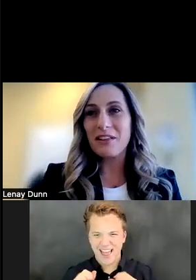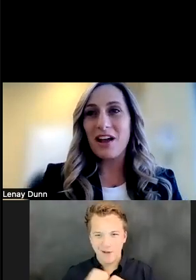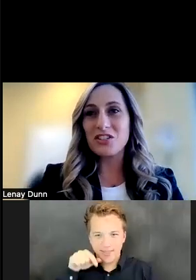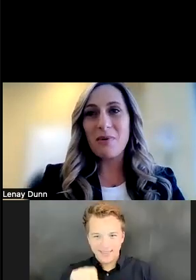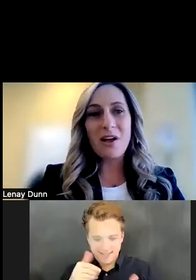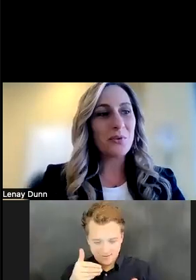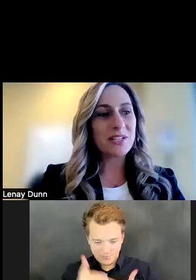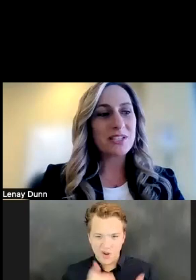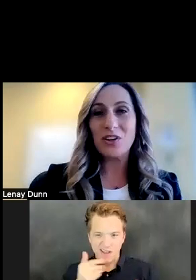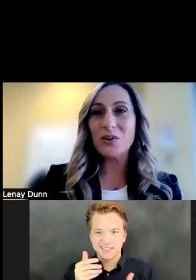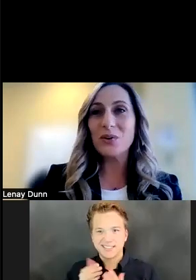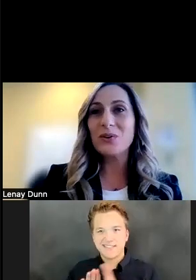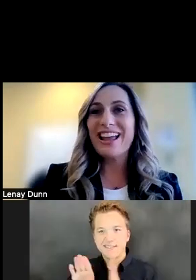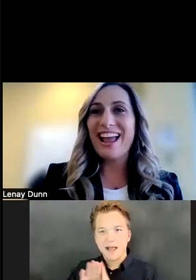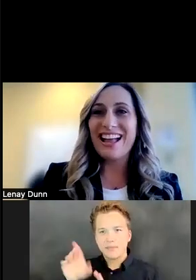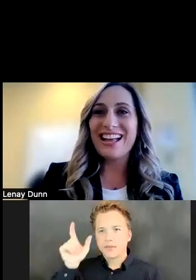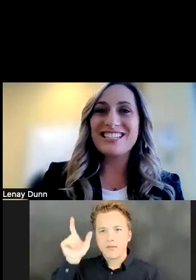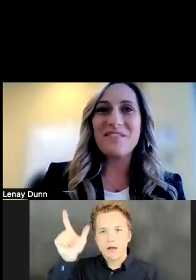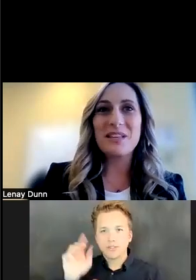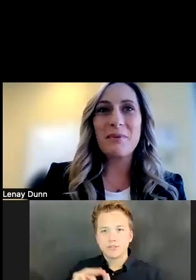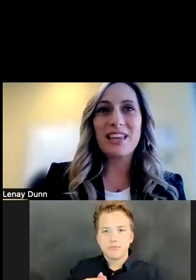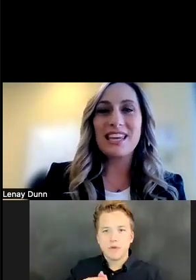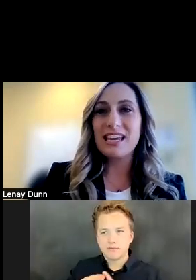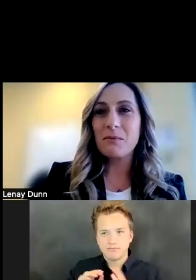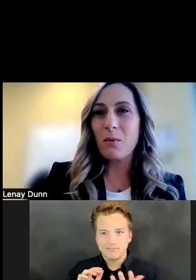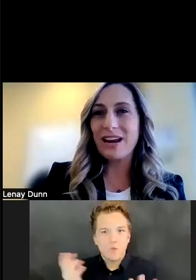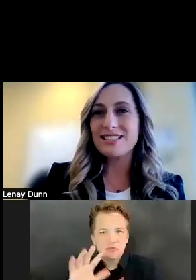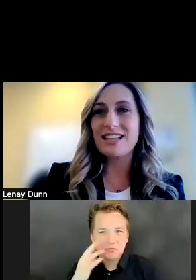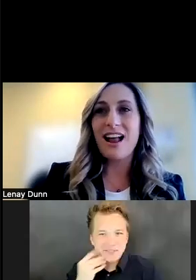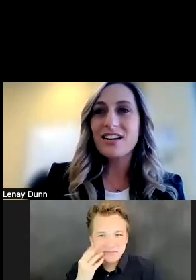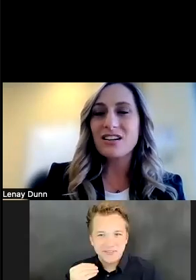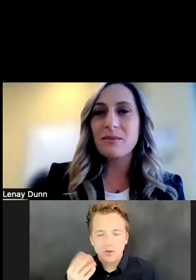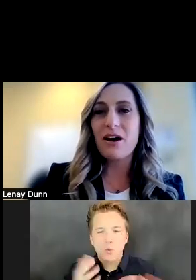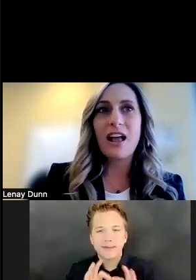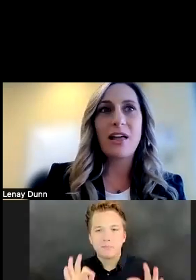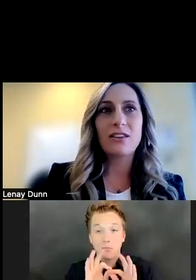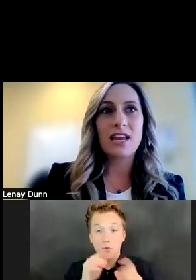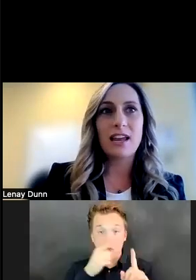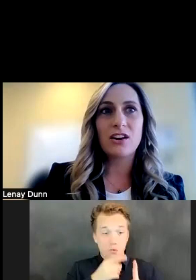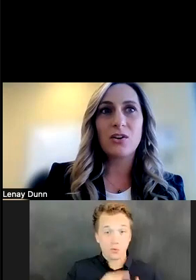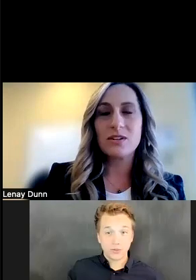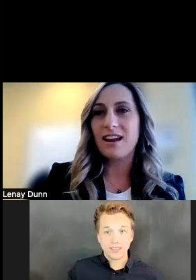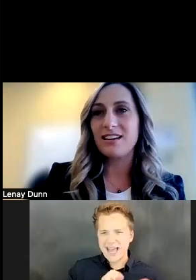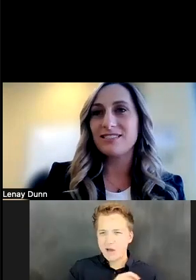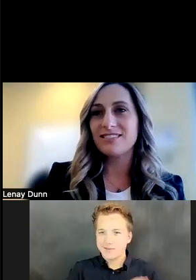a logic model was for you, and some of the key points that I talked about, how that looked like at your site.